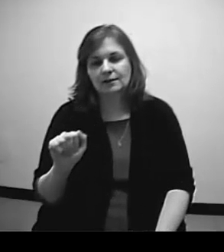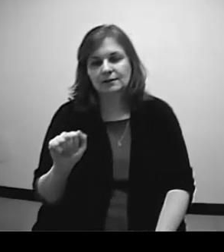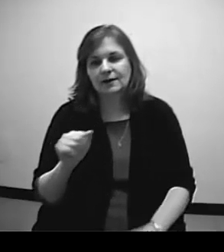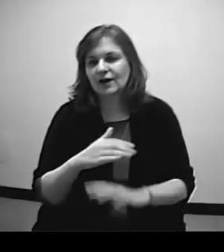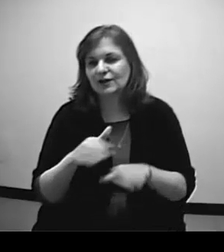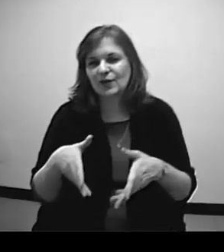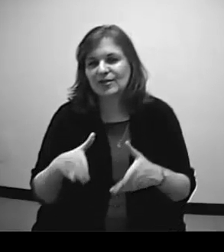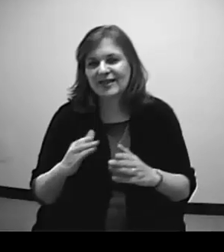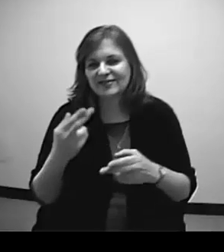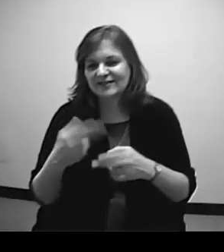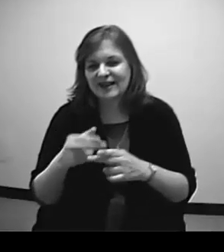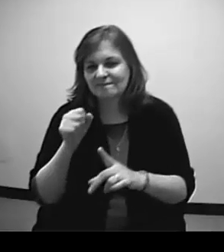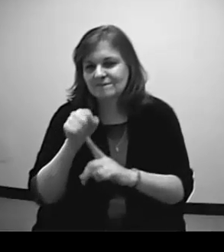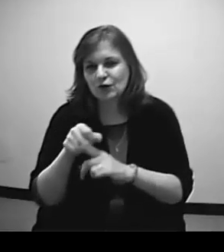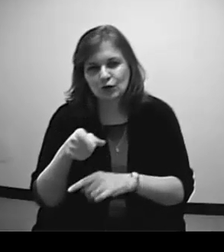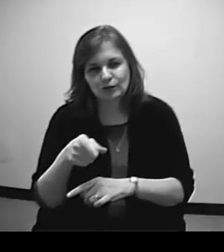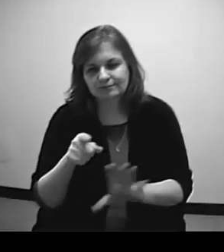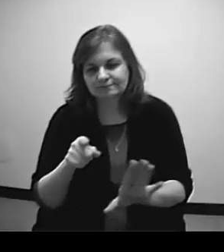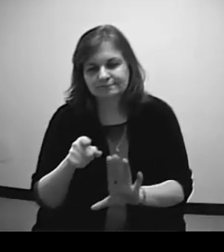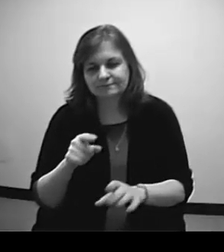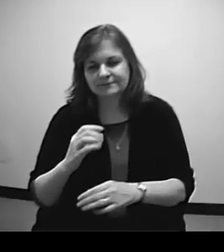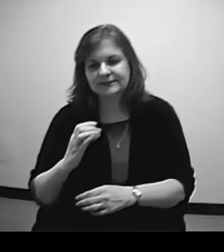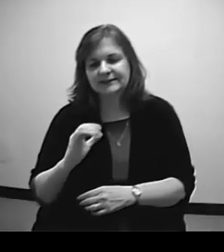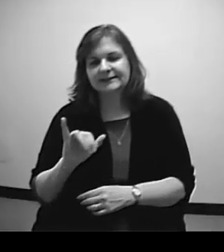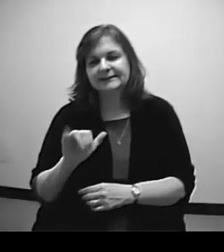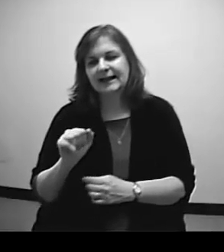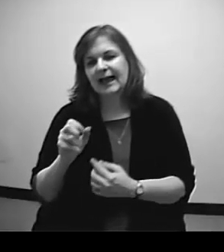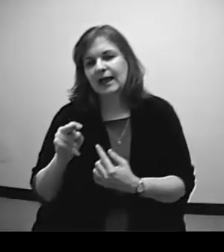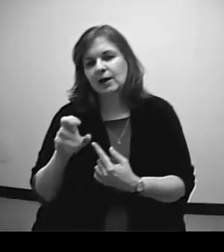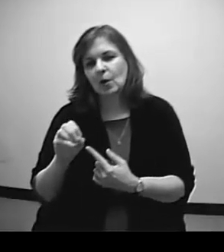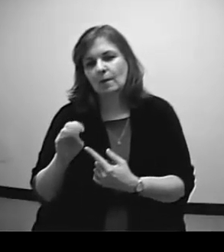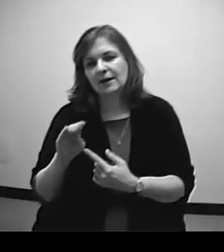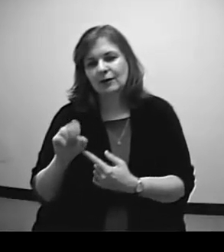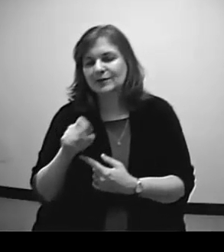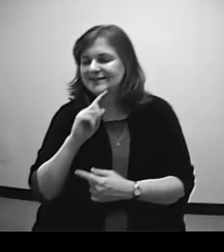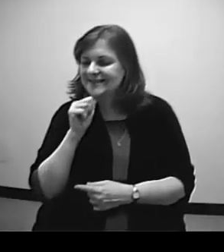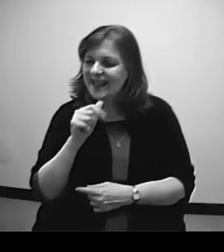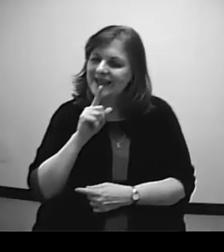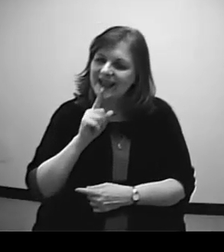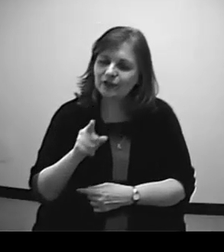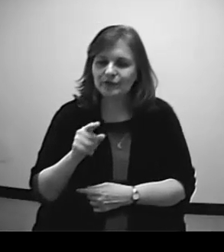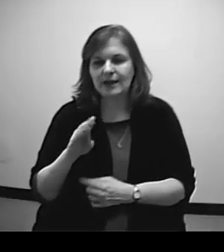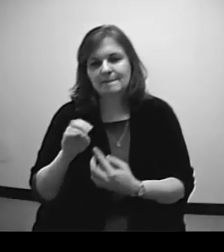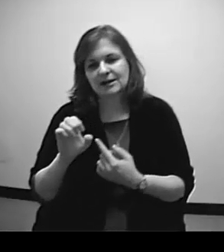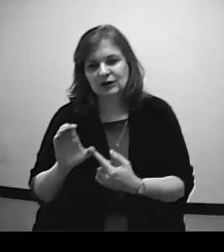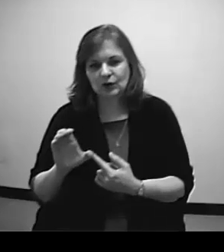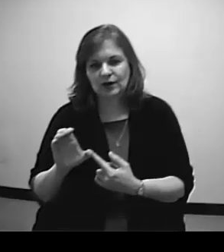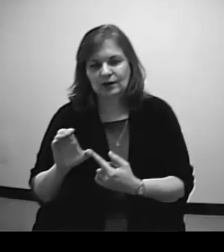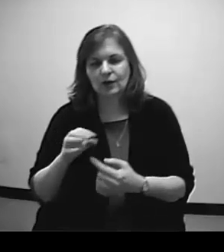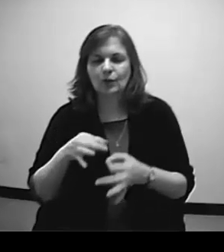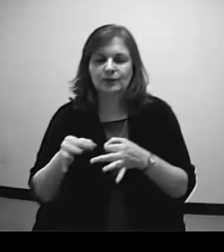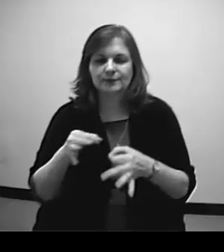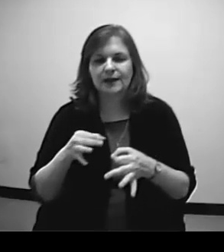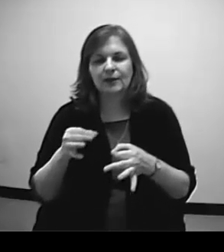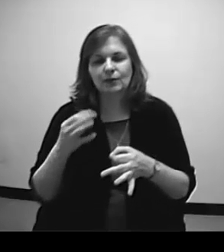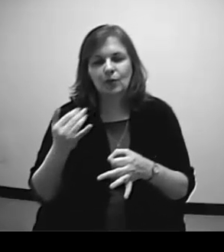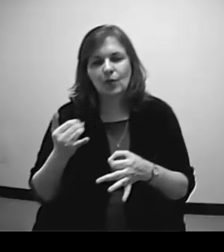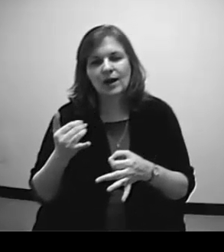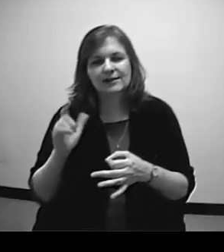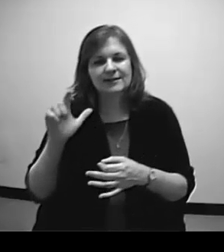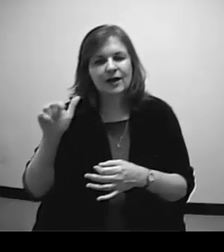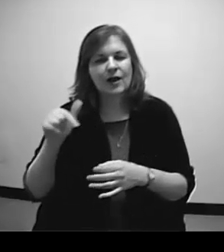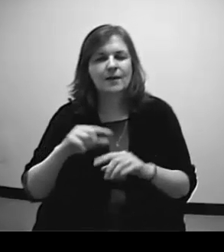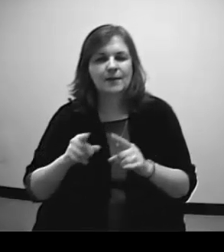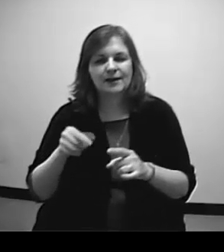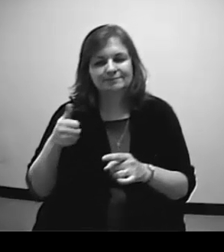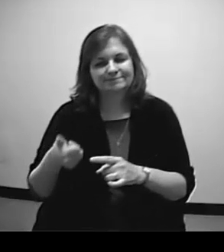now don't let its name fool you! A cyanobacteria is not actually a bacteria and we'll talk about that later on on but it's named